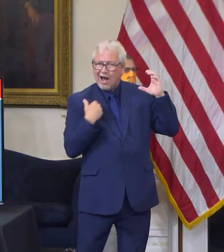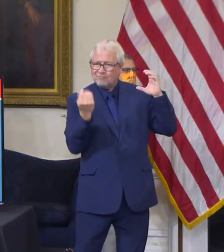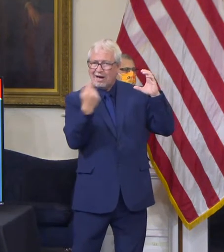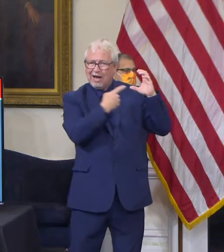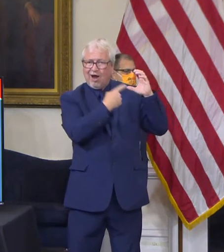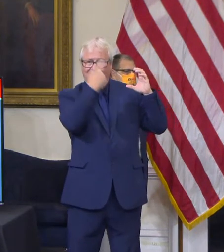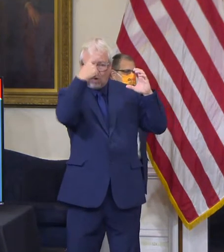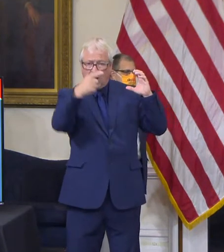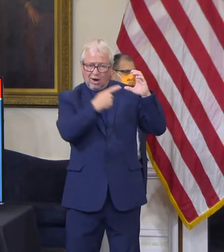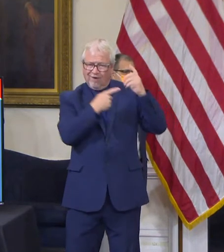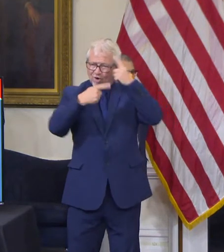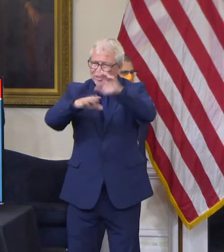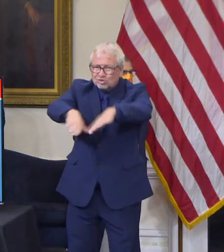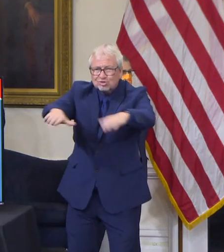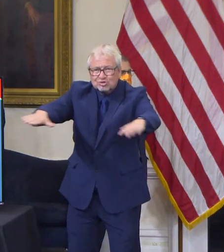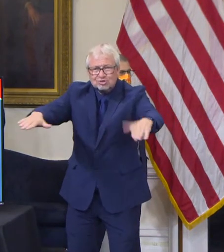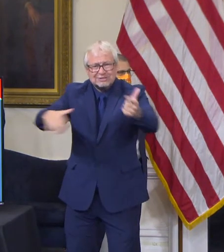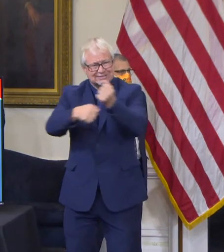take any steps toward keeping their students and teachers safe.